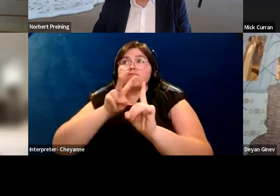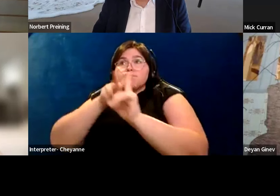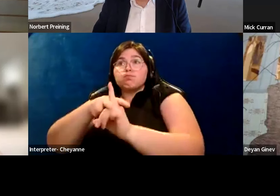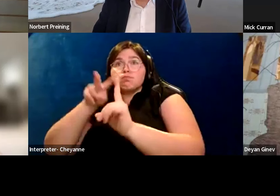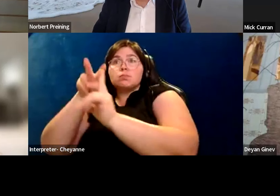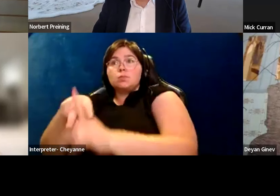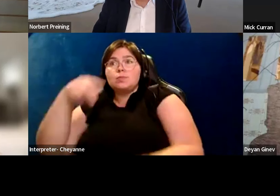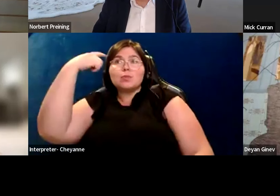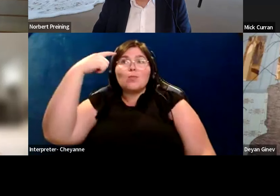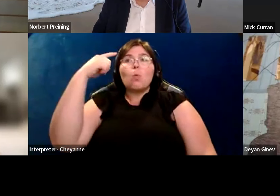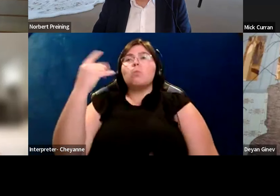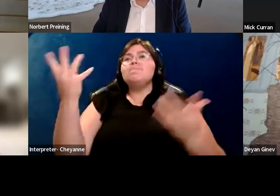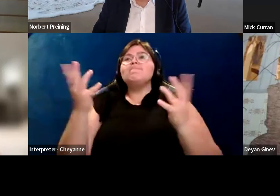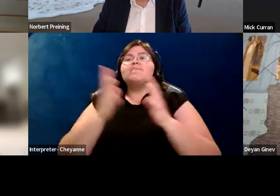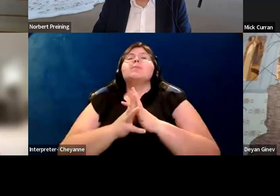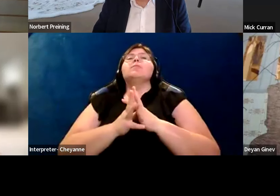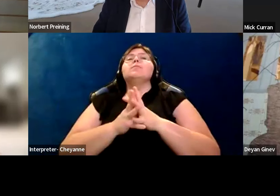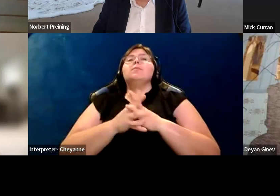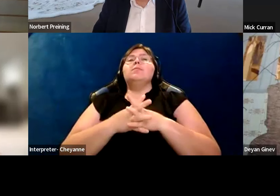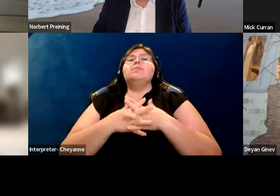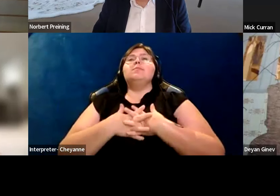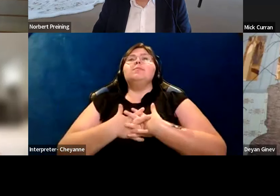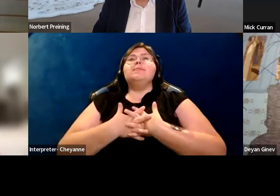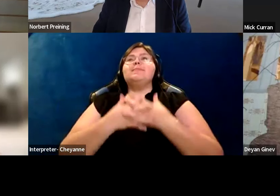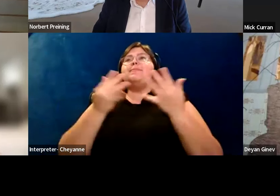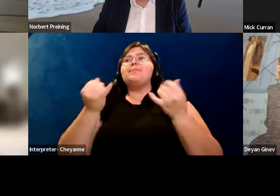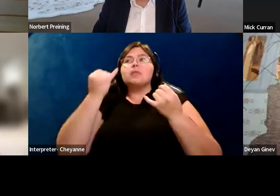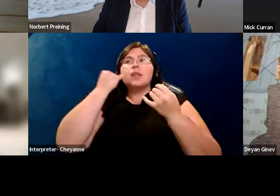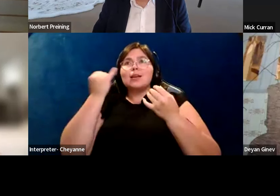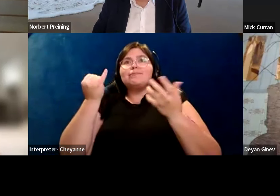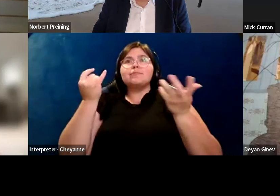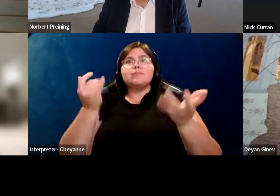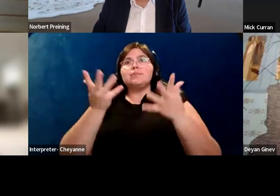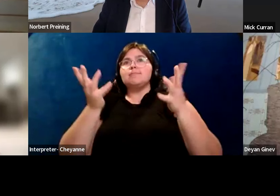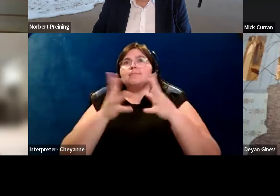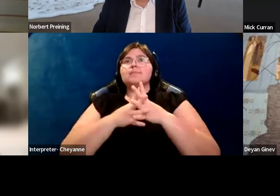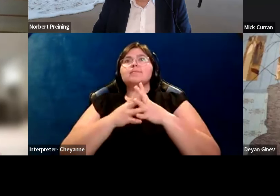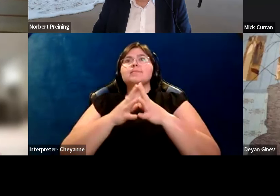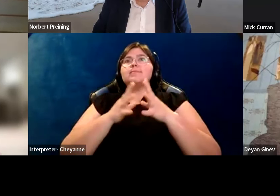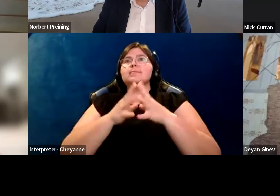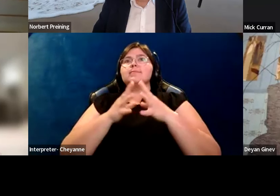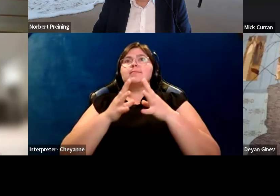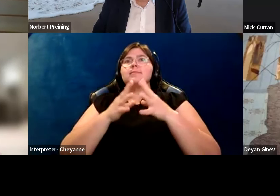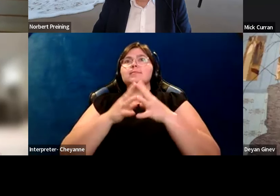say you have an object, such as a-- let's say a heading.